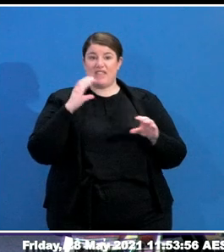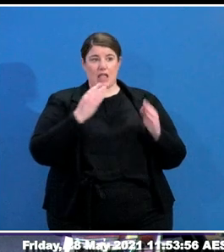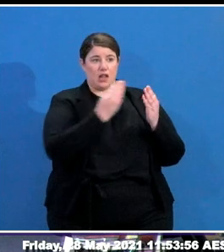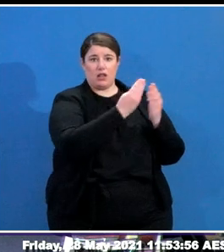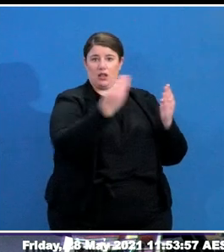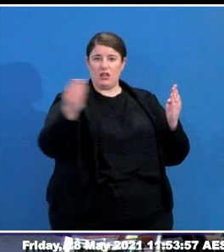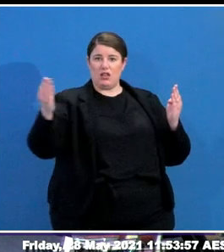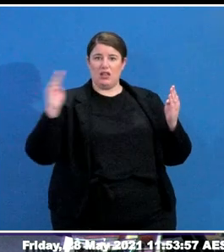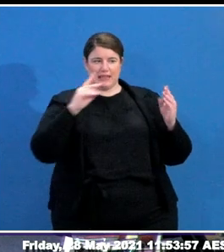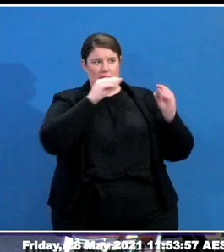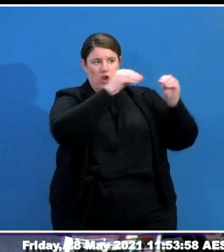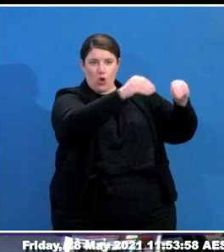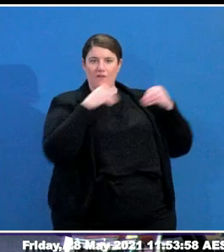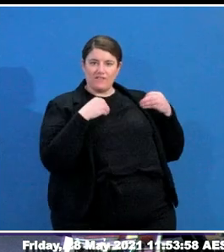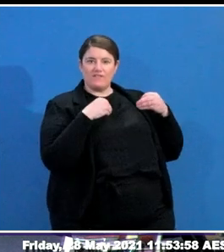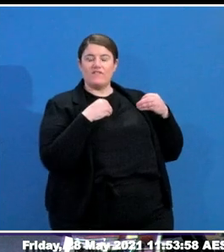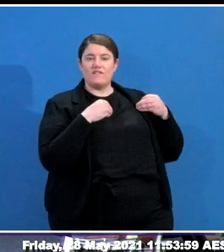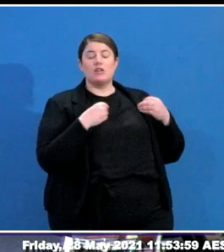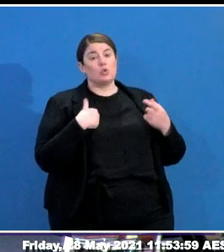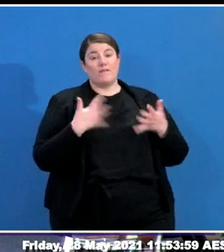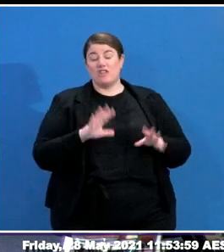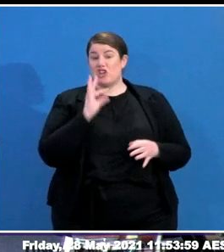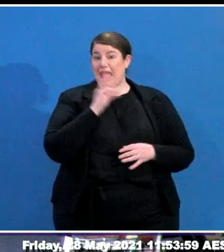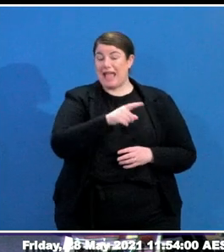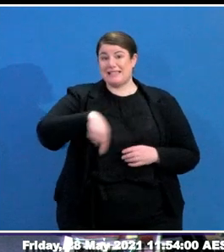And I've asked our staff to please have a look at that, and --- because it is